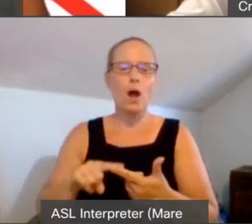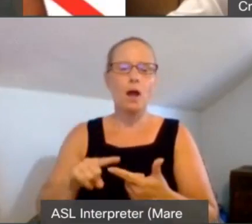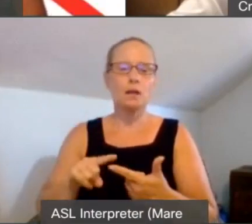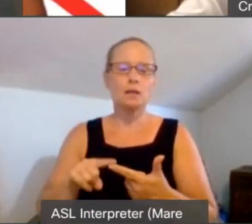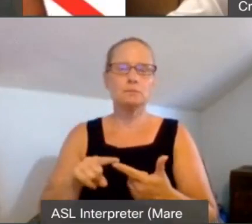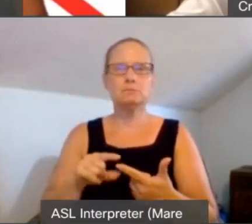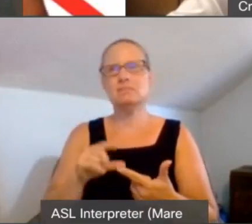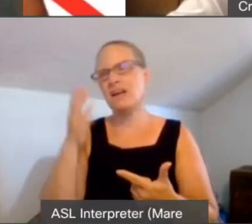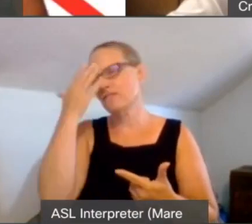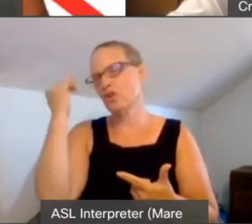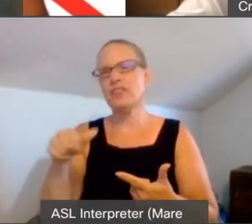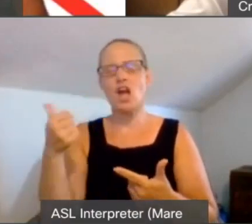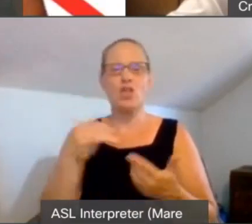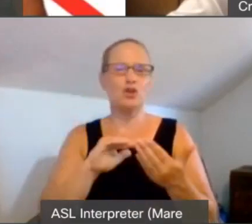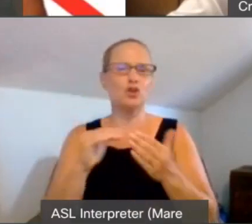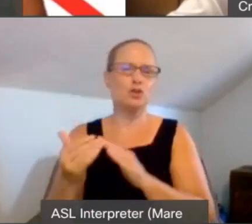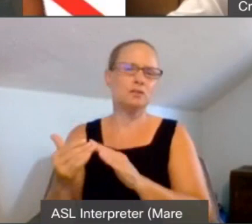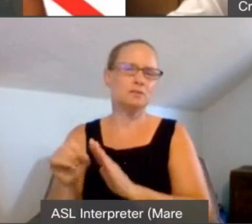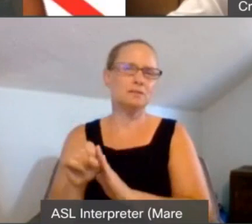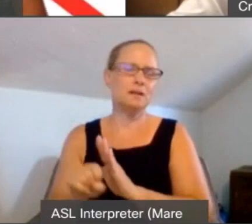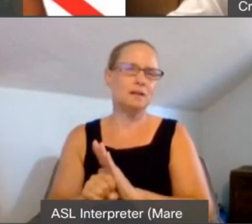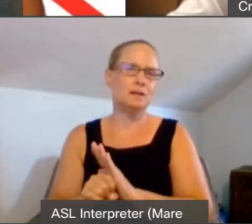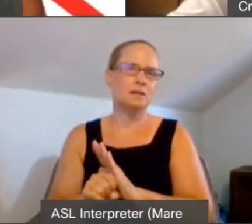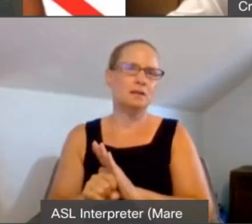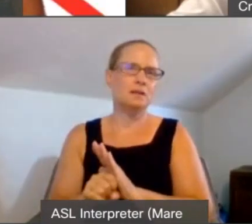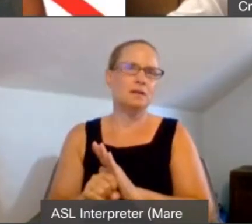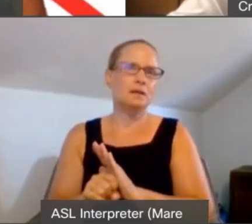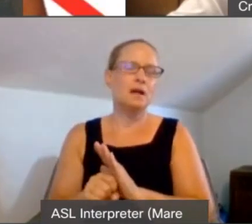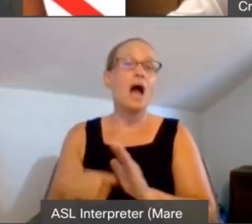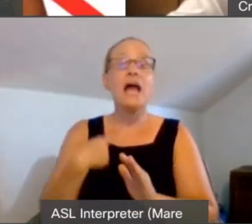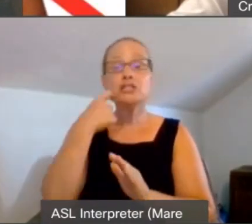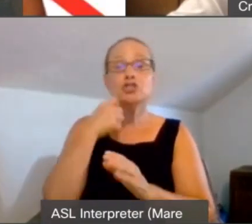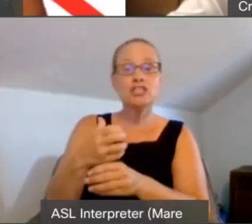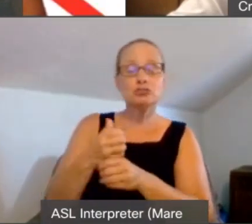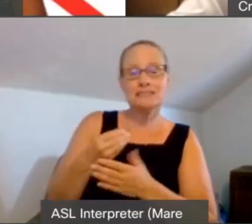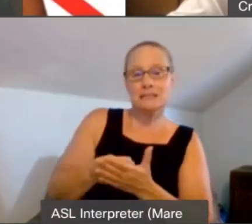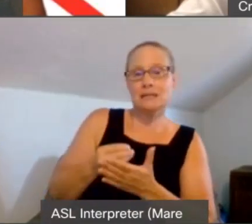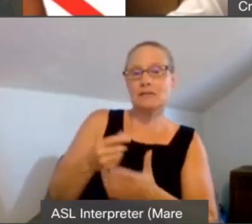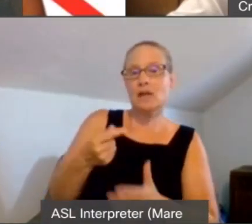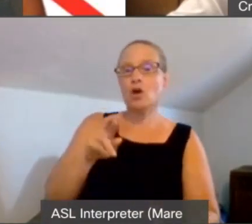oh gosh, I forget in another State. And I just received a grant to do a randomized trial